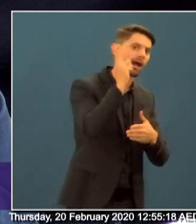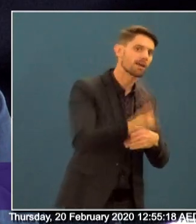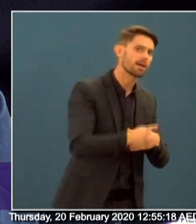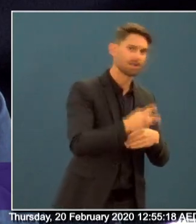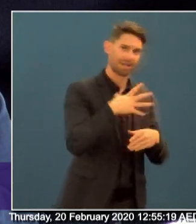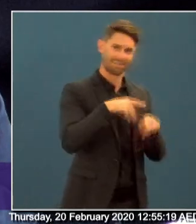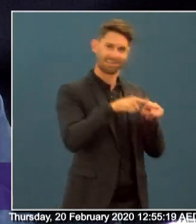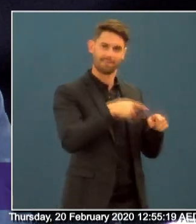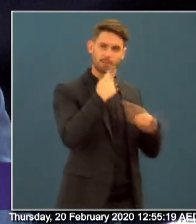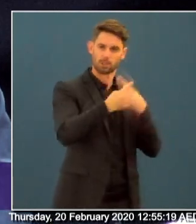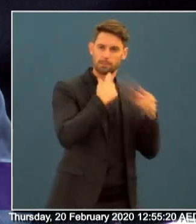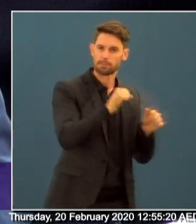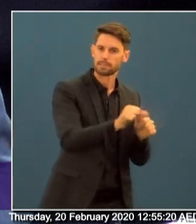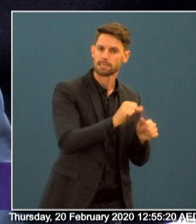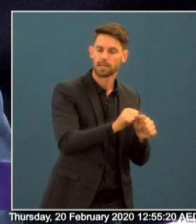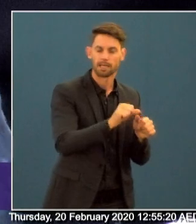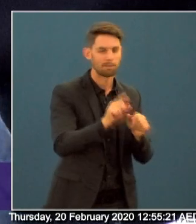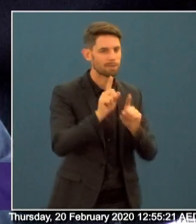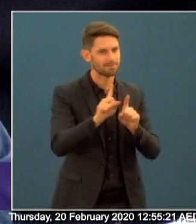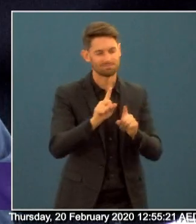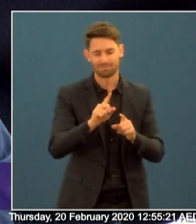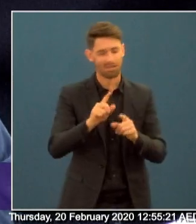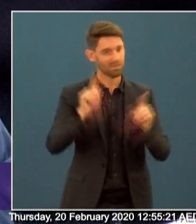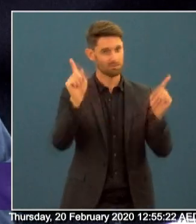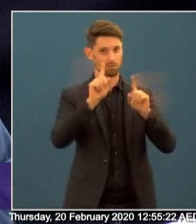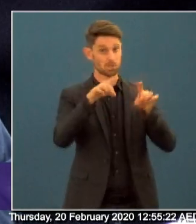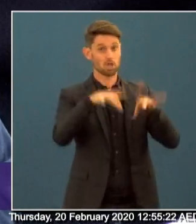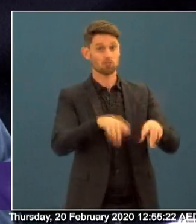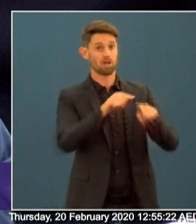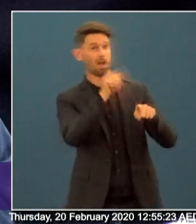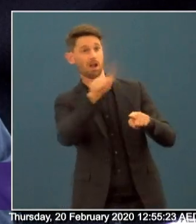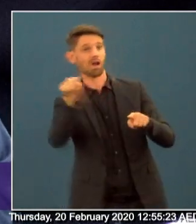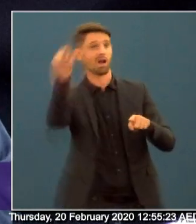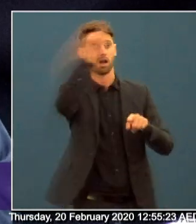linking all of the information systems together to ensure we capture